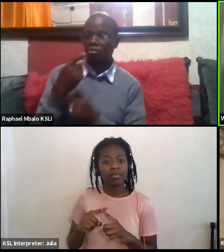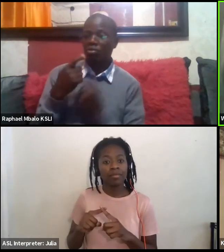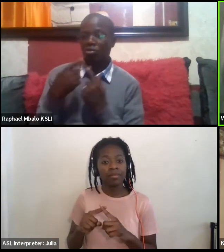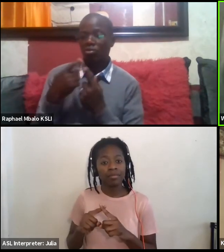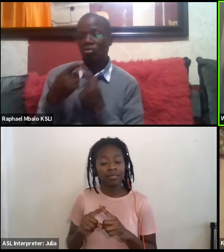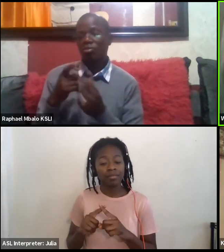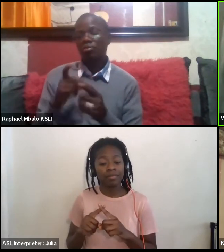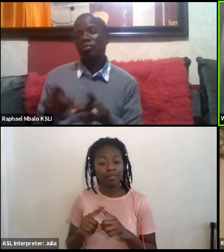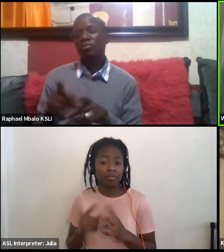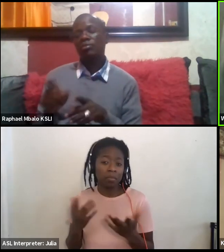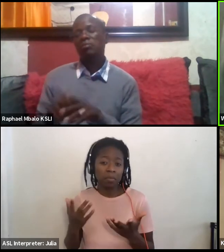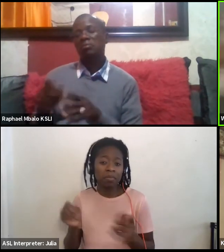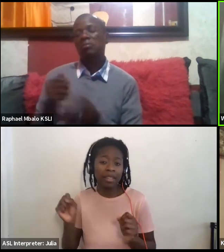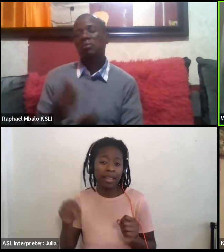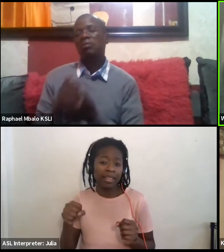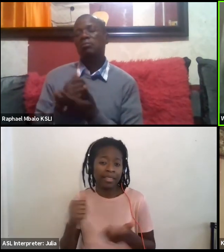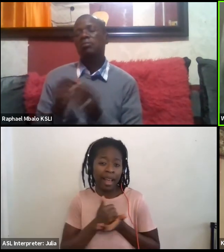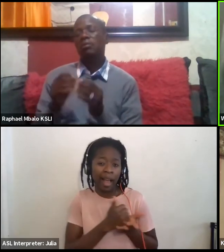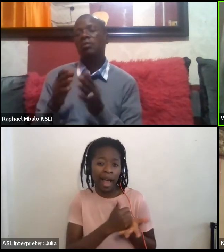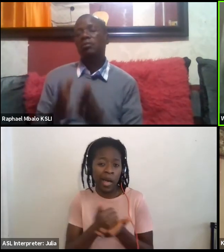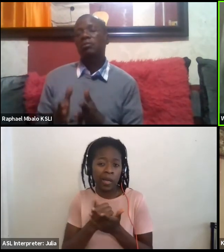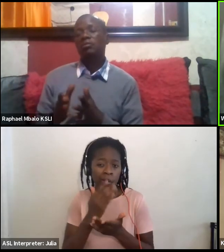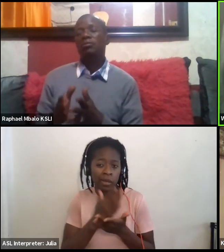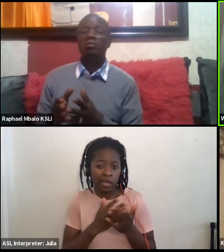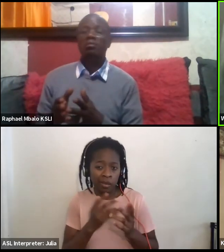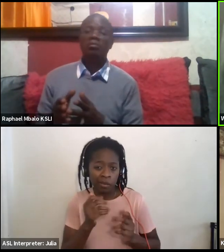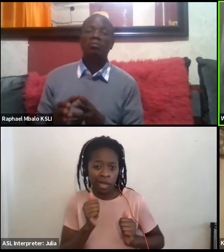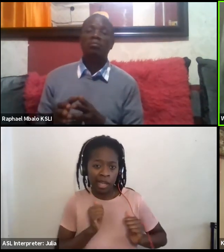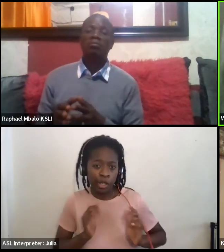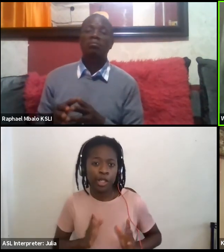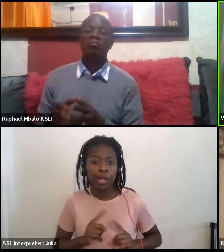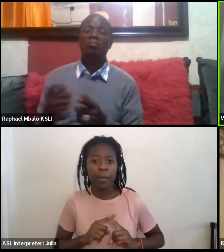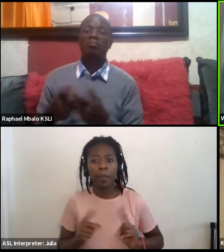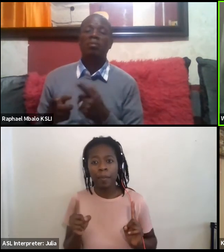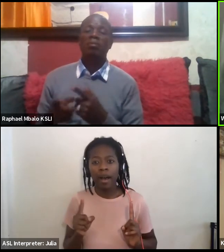but that movement, that understanding of the body